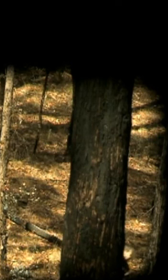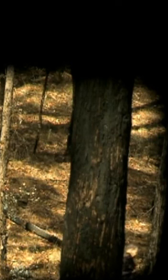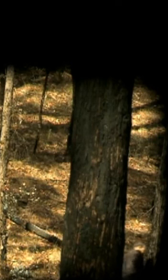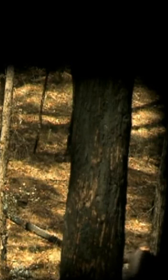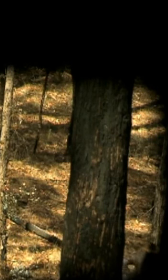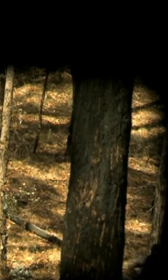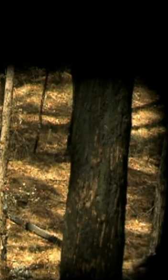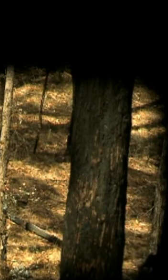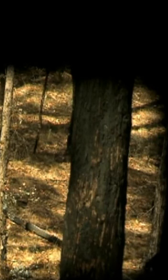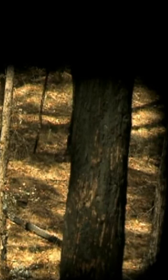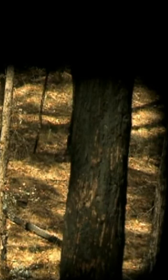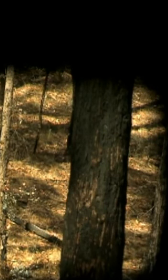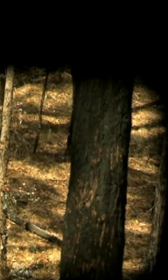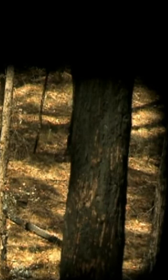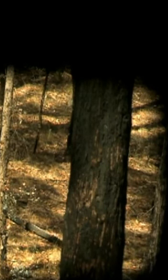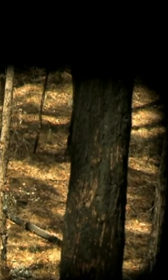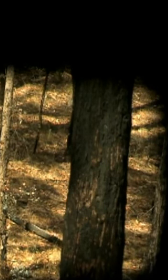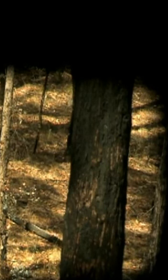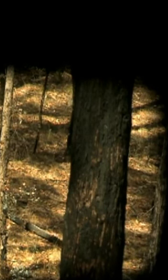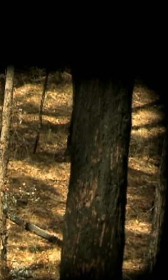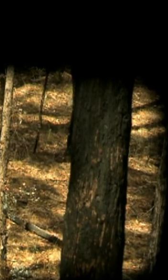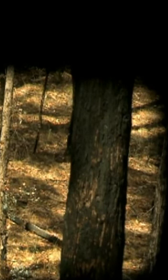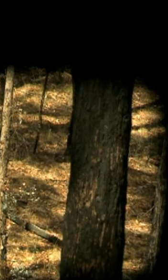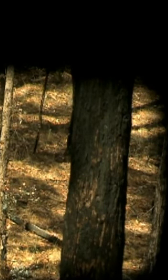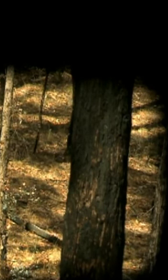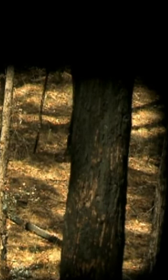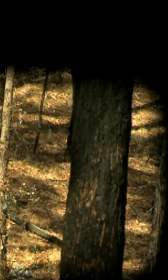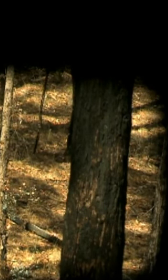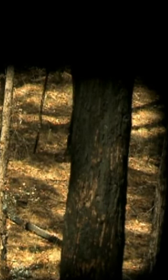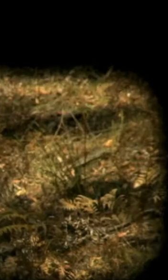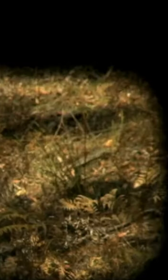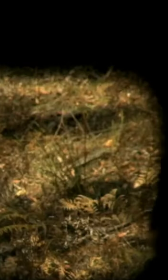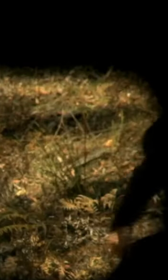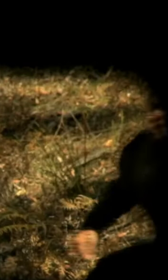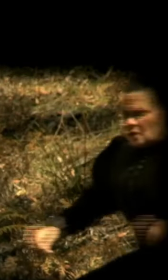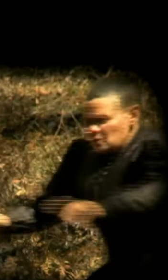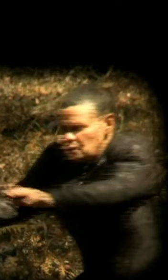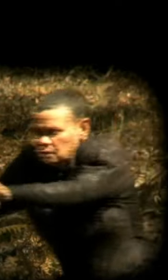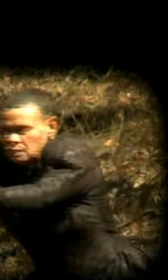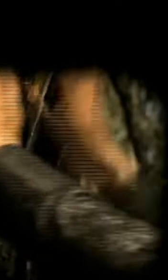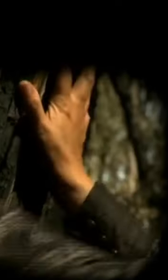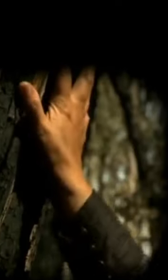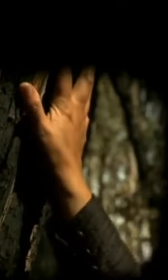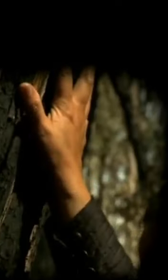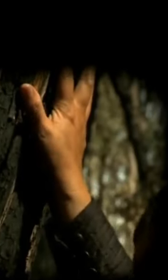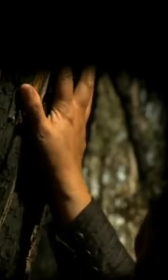In their practice, Rea works with photography, digital media, and moving images,